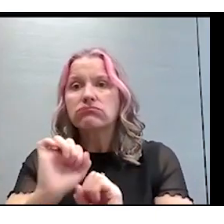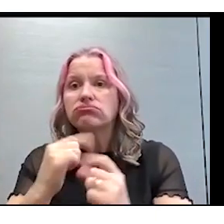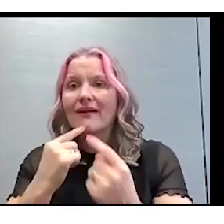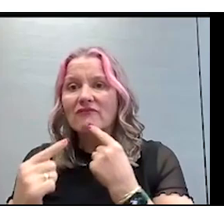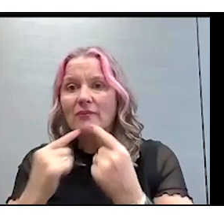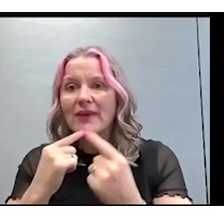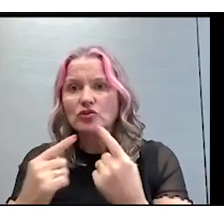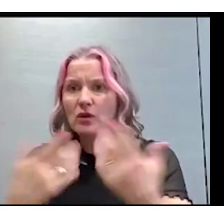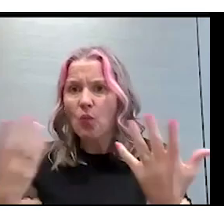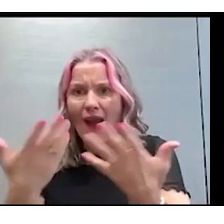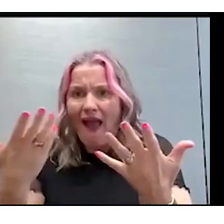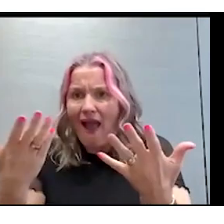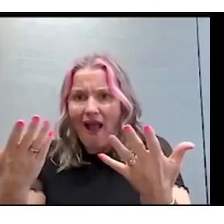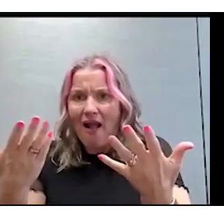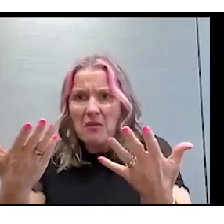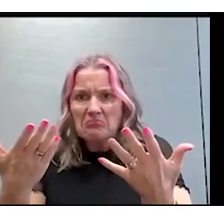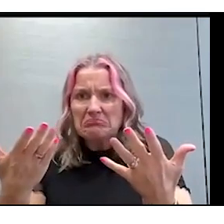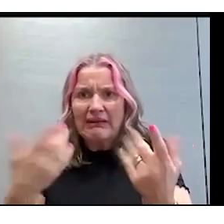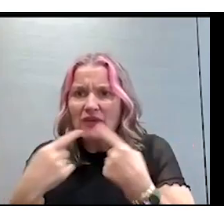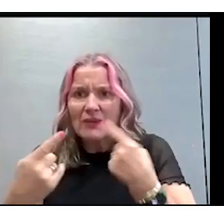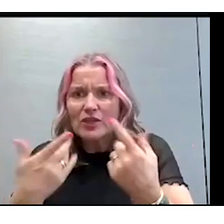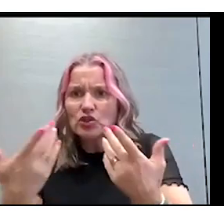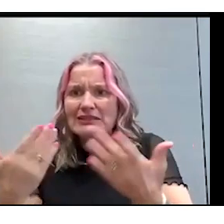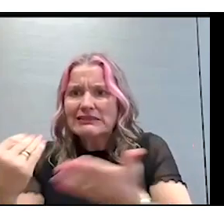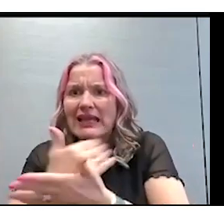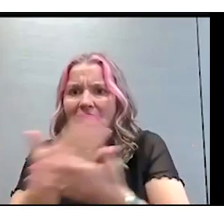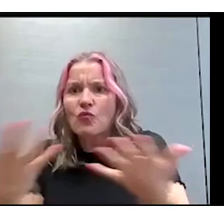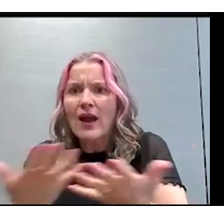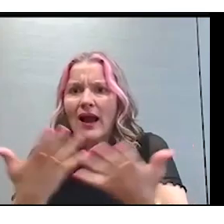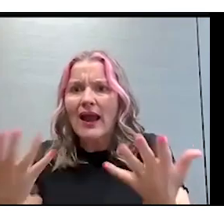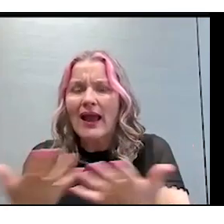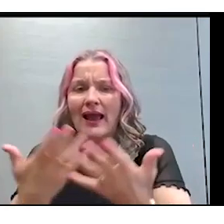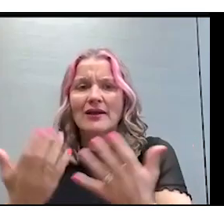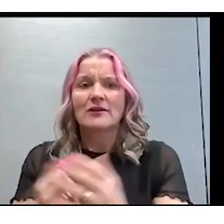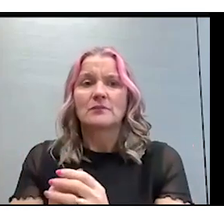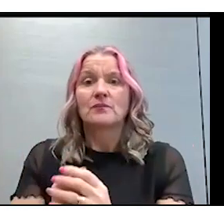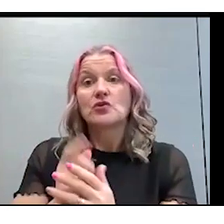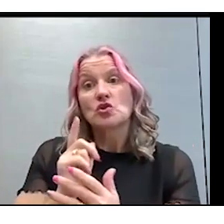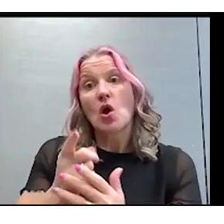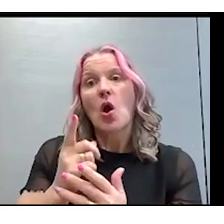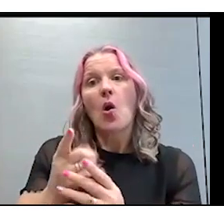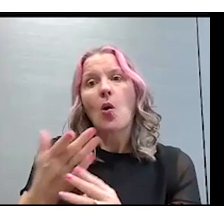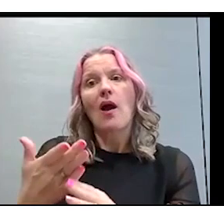is monitored or do you control the data? And again, in the early days of ChatGPT,